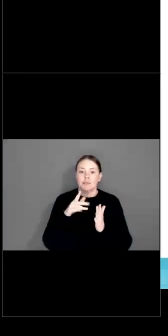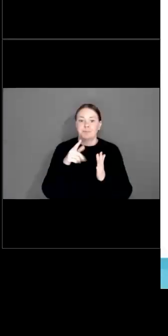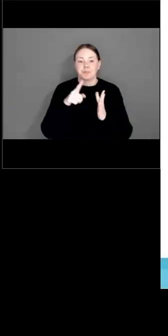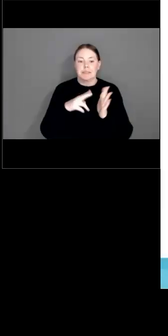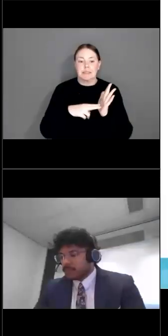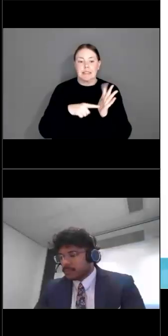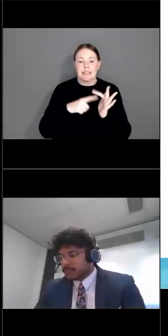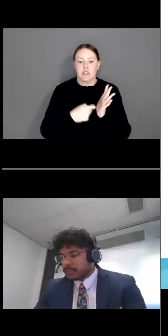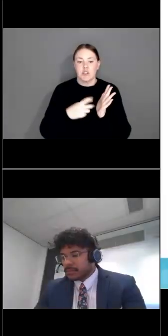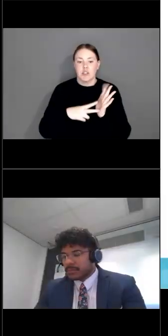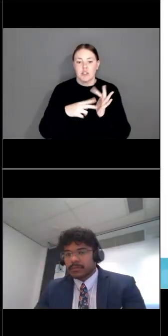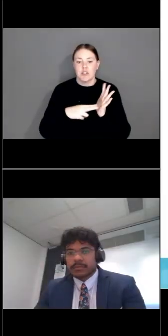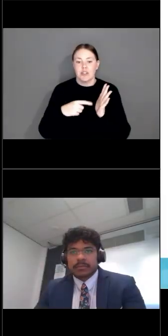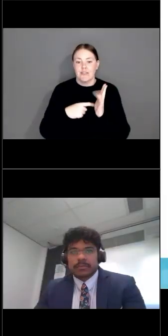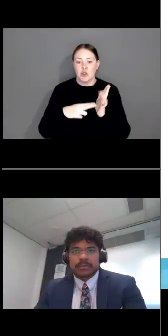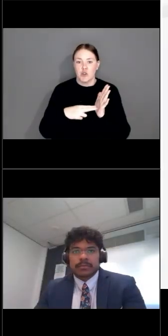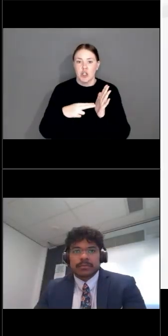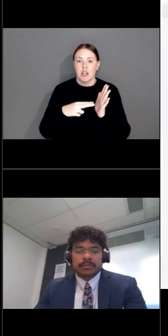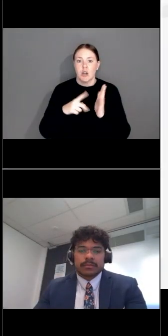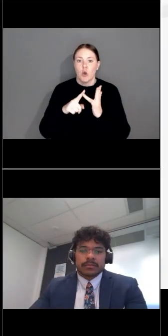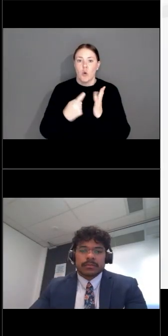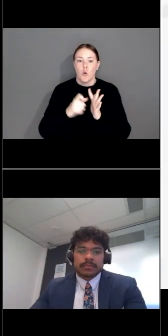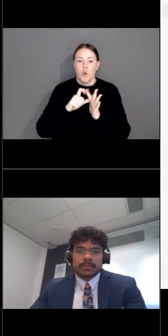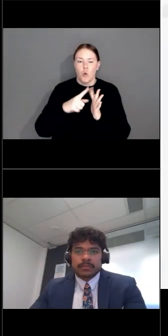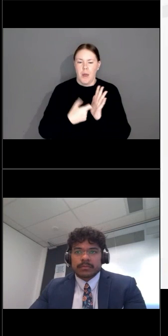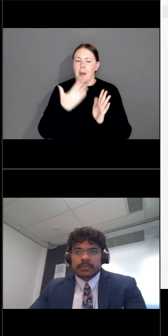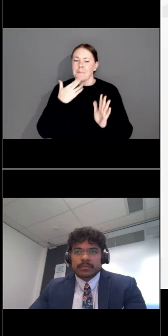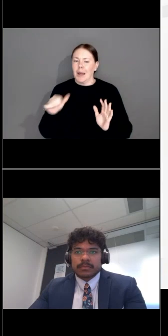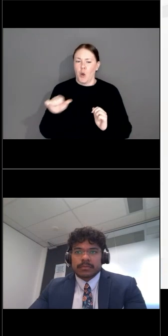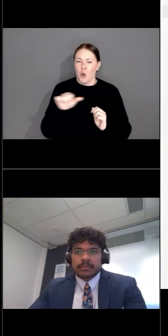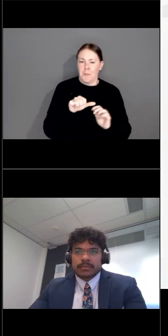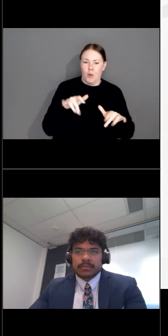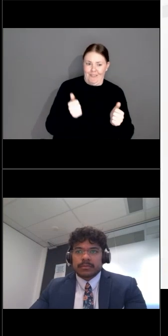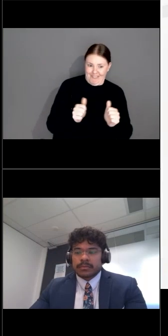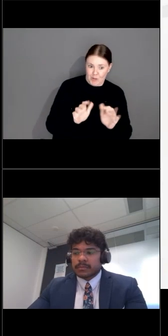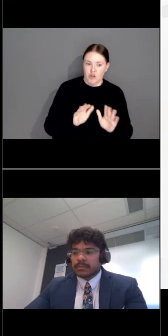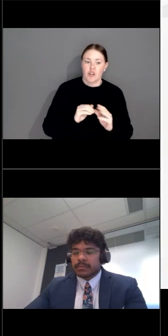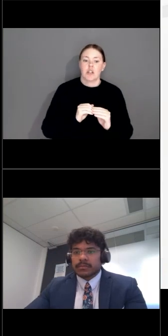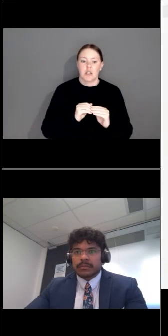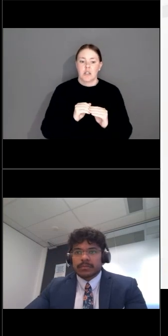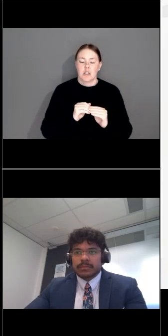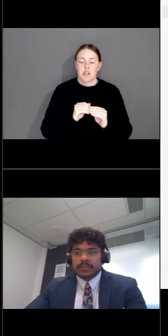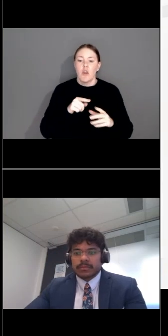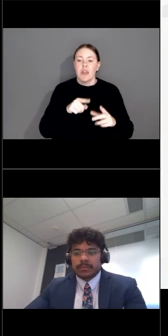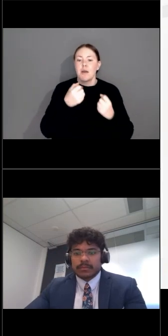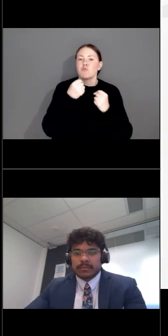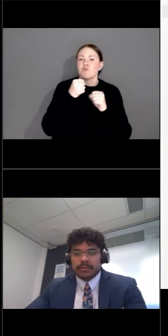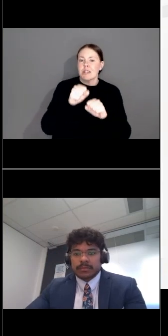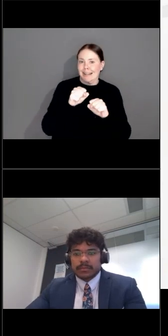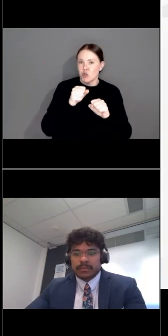go back to the other right so what we did was we expressed this to the um Queensland Police Service